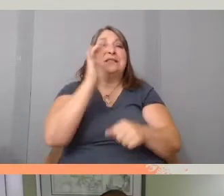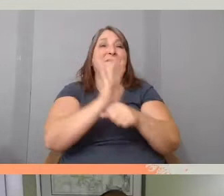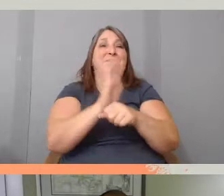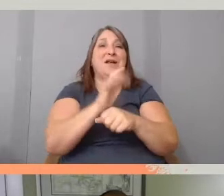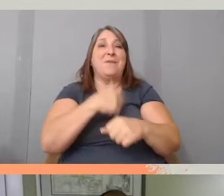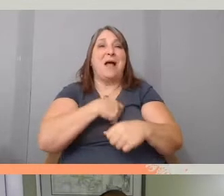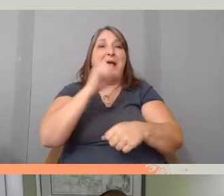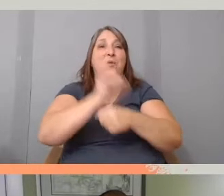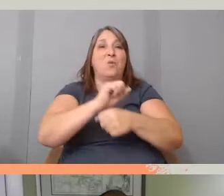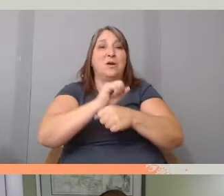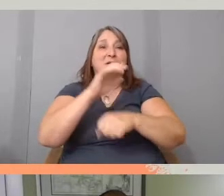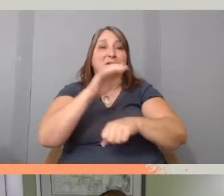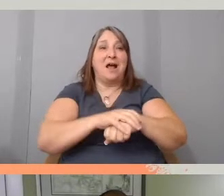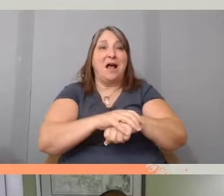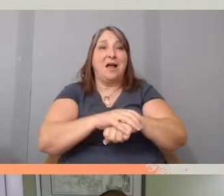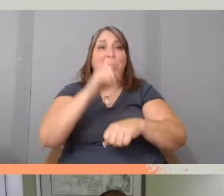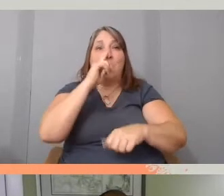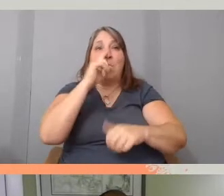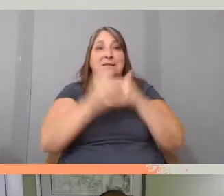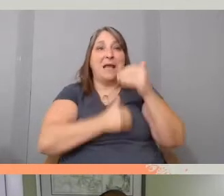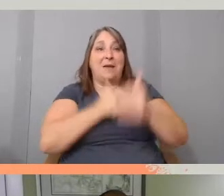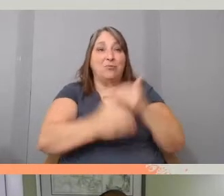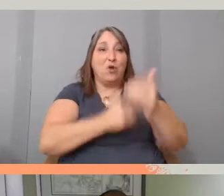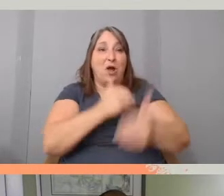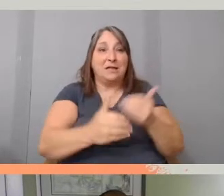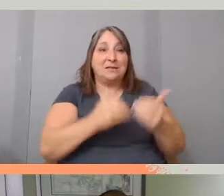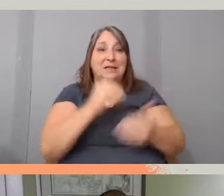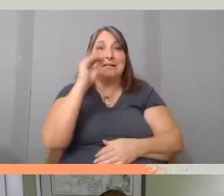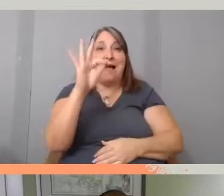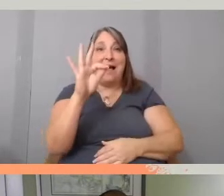it was a process of really listening,